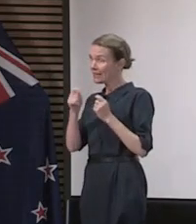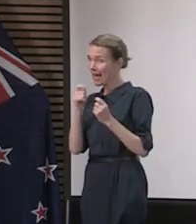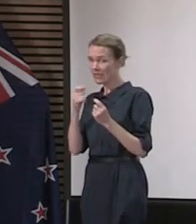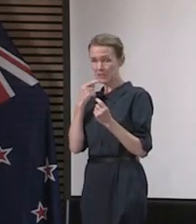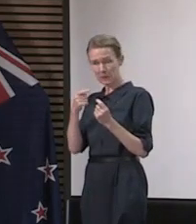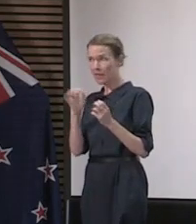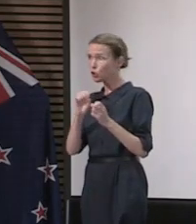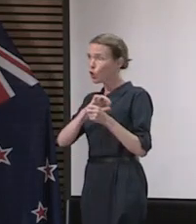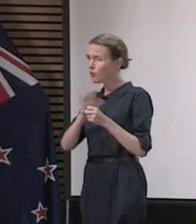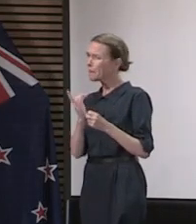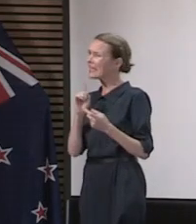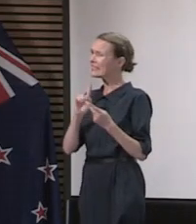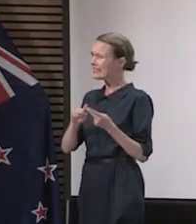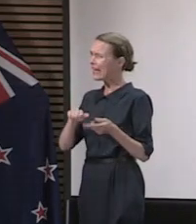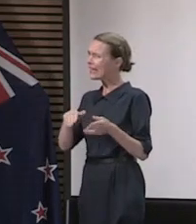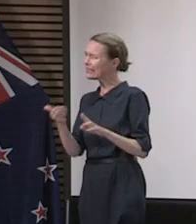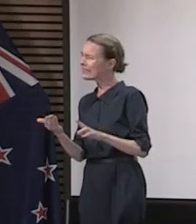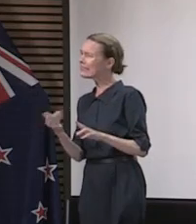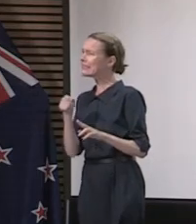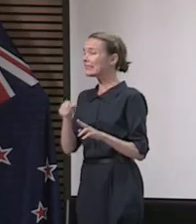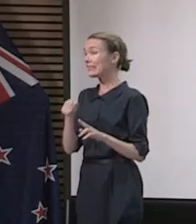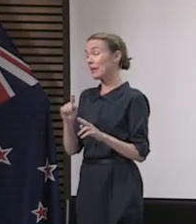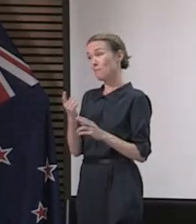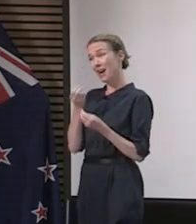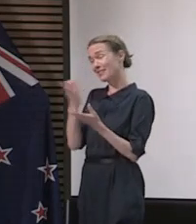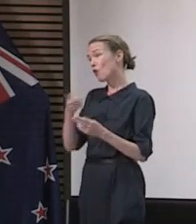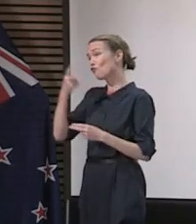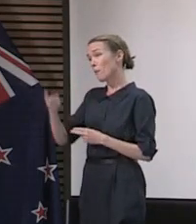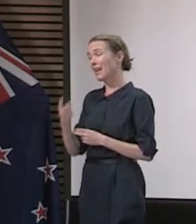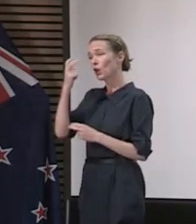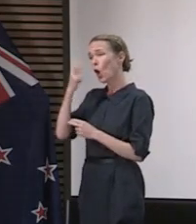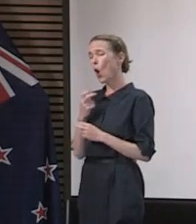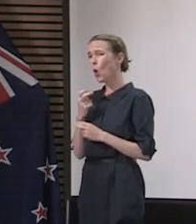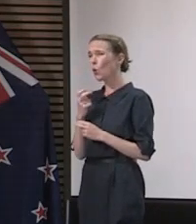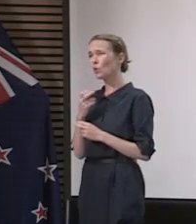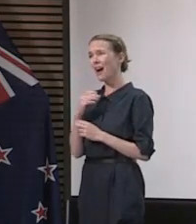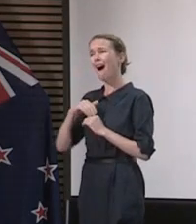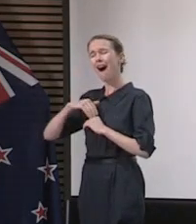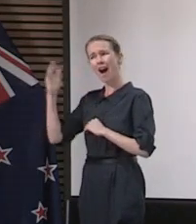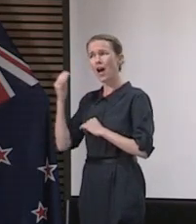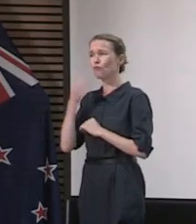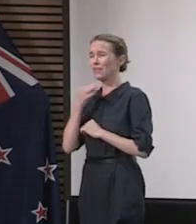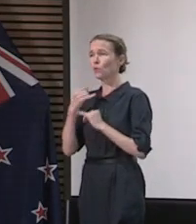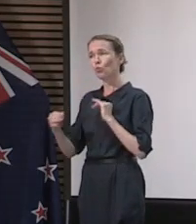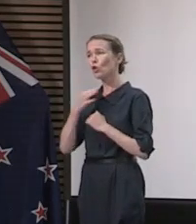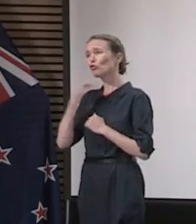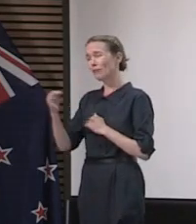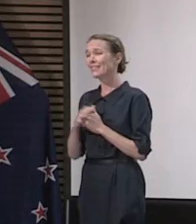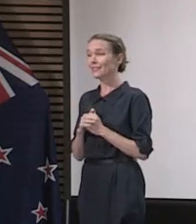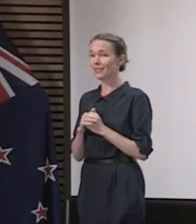inclusive to make sure that we are capturing any death that could be COVID-19 related. This is the group that is the